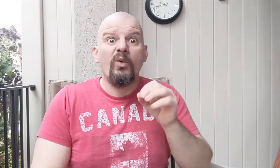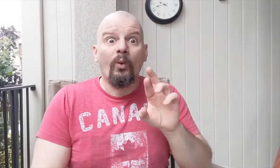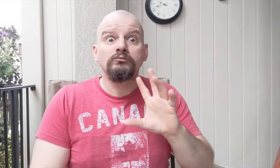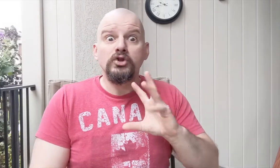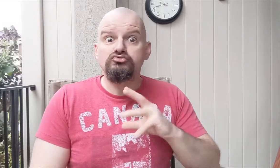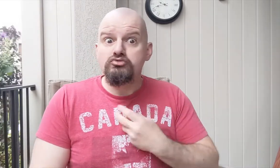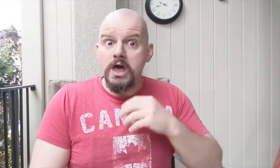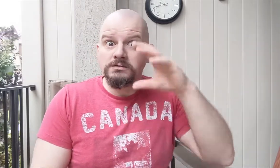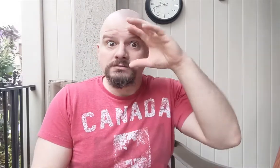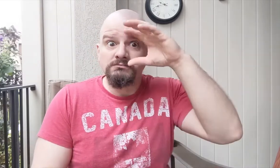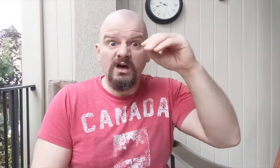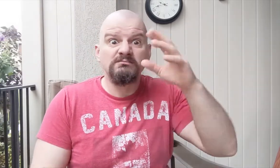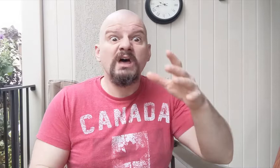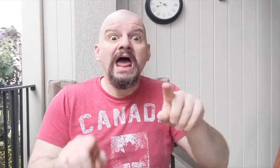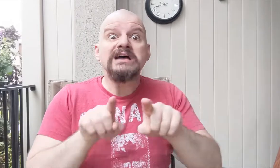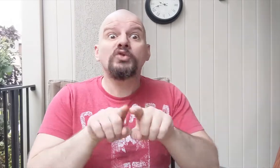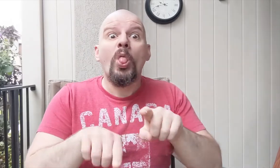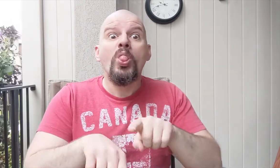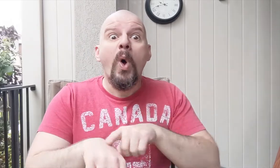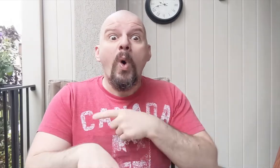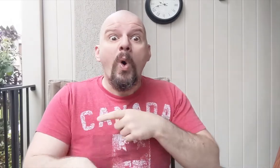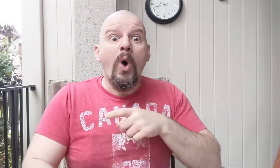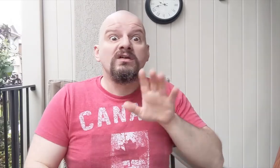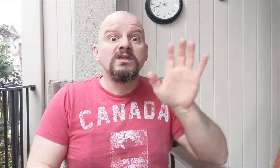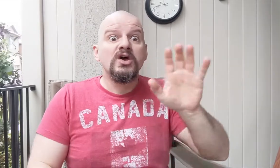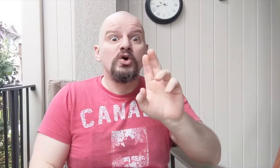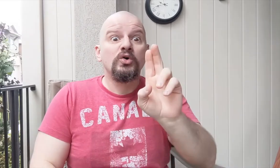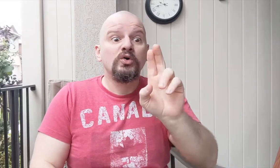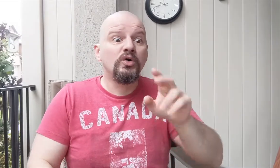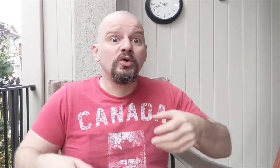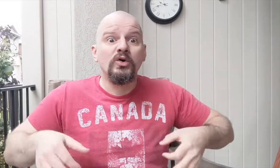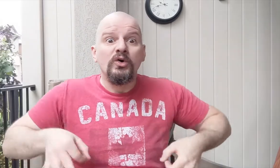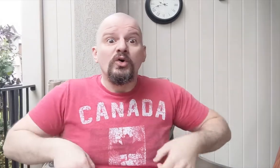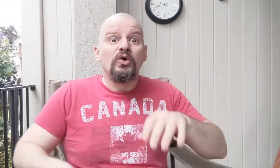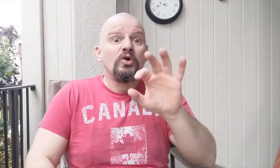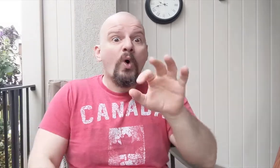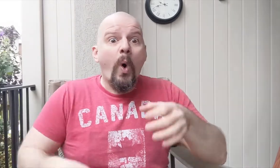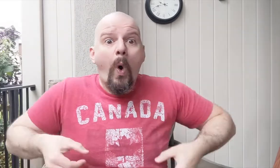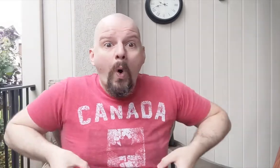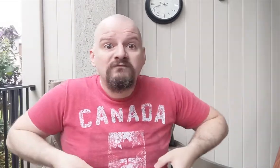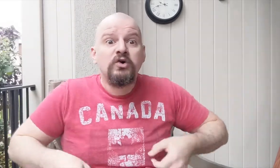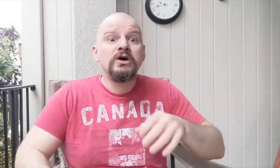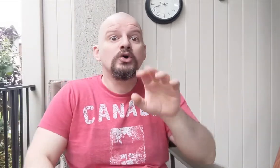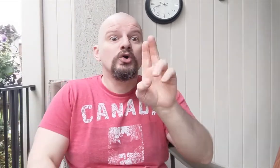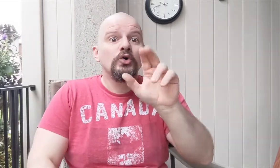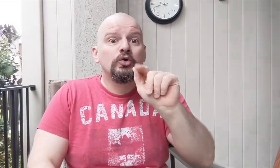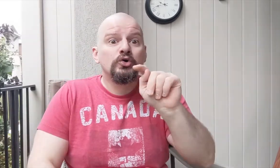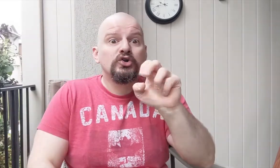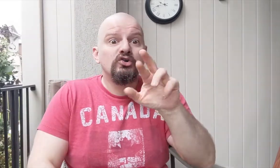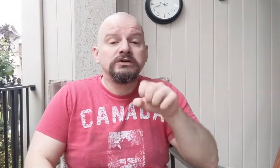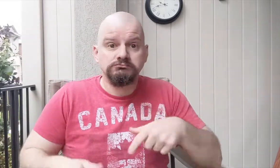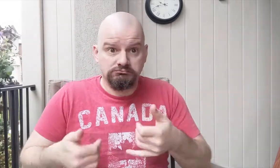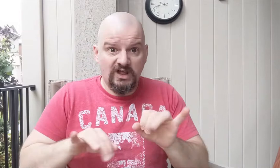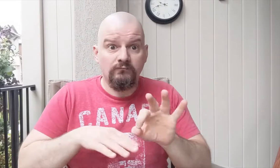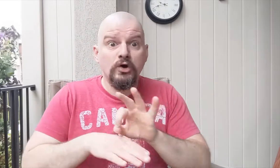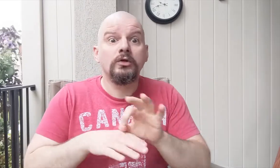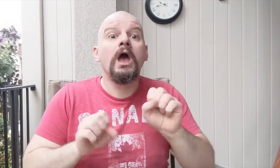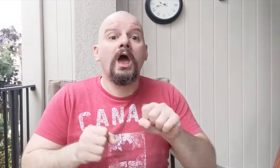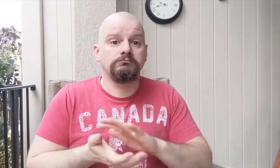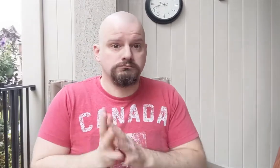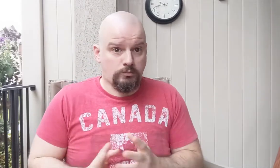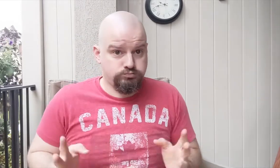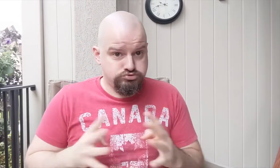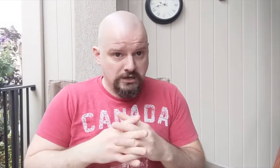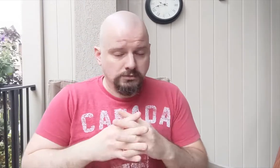or trans men whose ovaries and uterus being still functional for pregnancy.